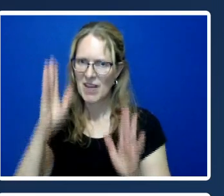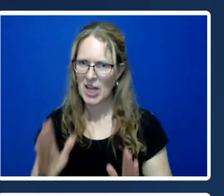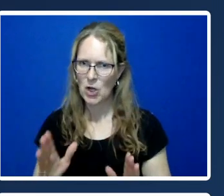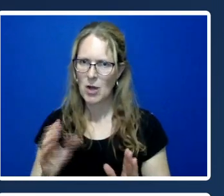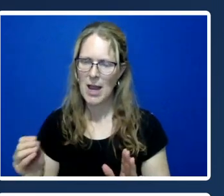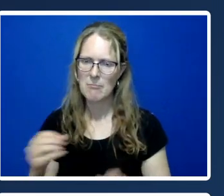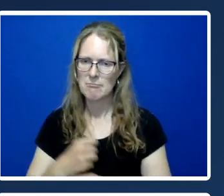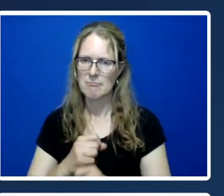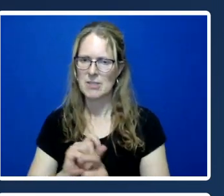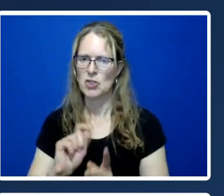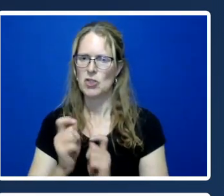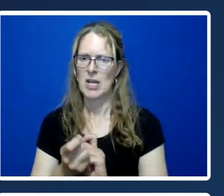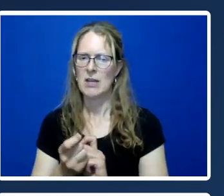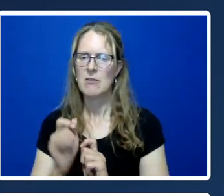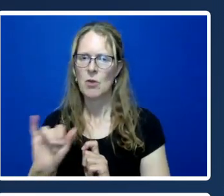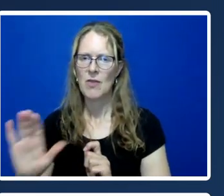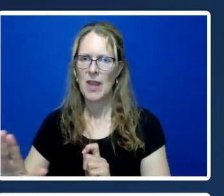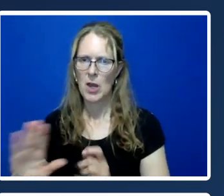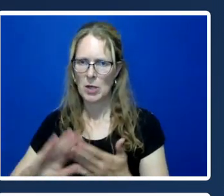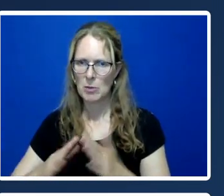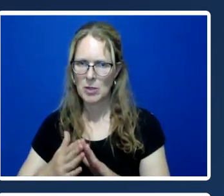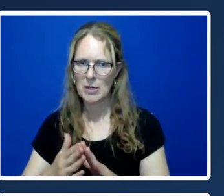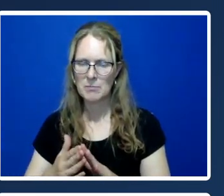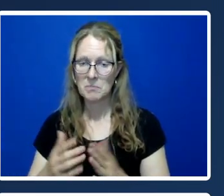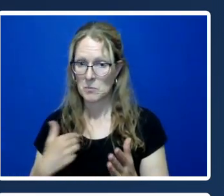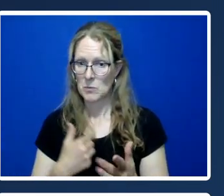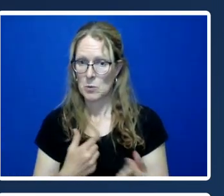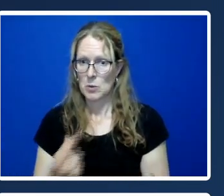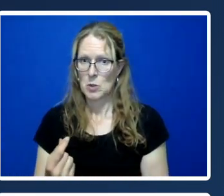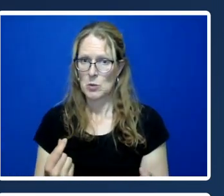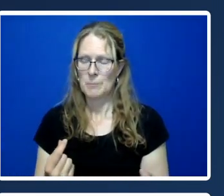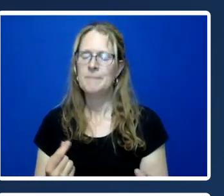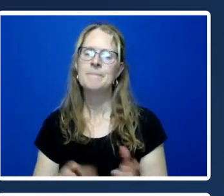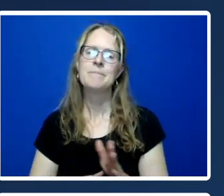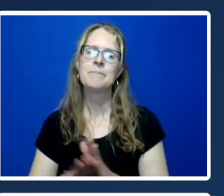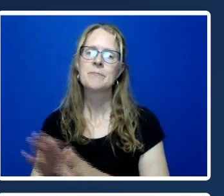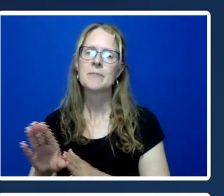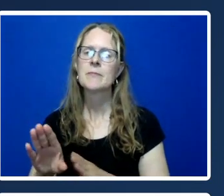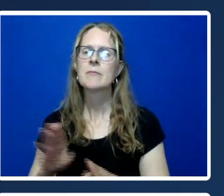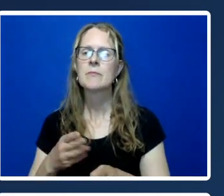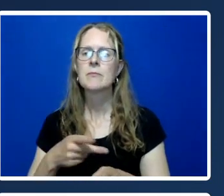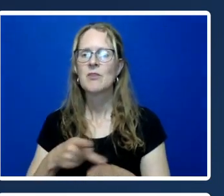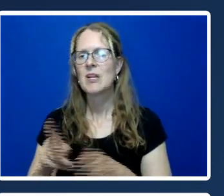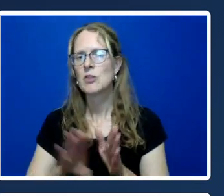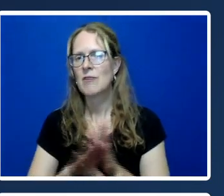doing this was develop a professional development training for educators meant to share a method to